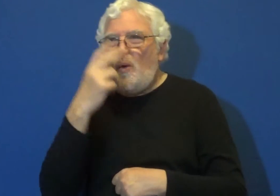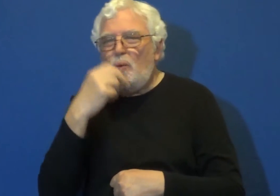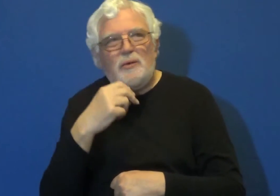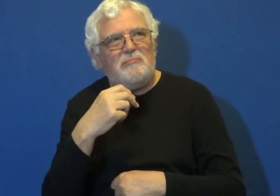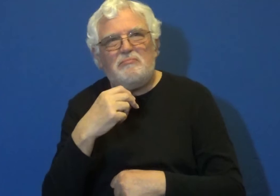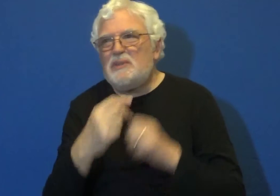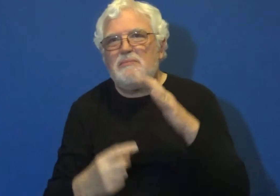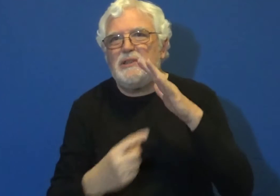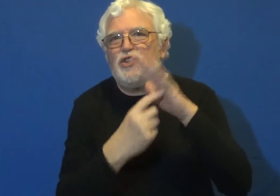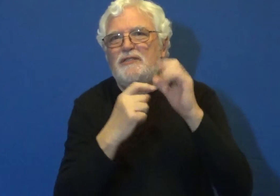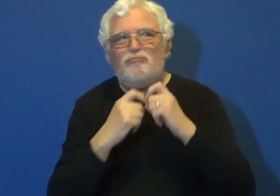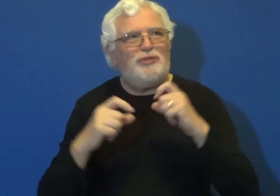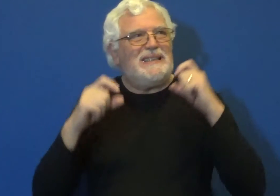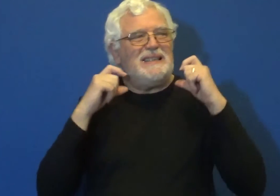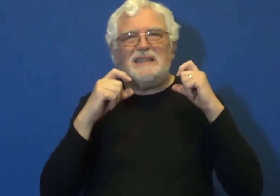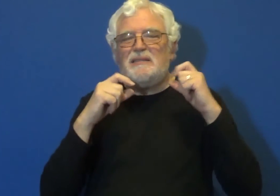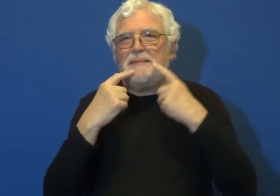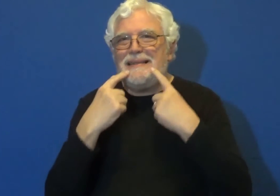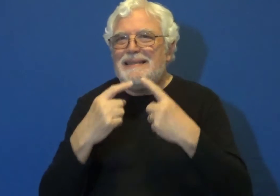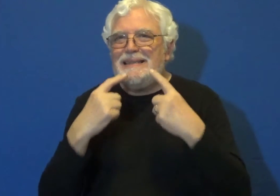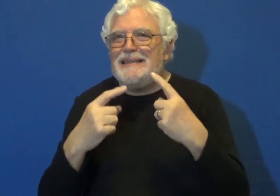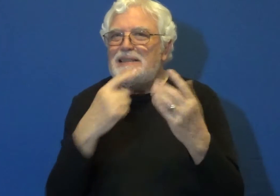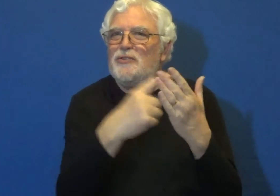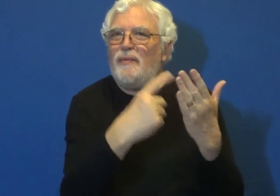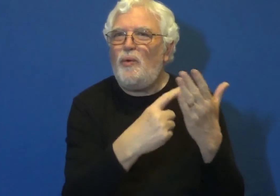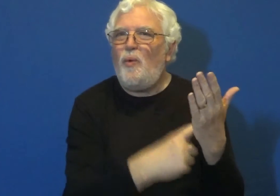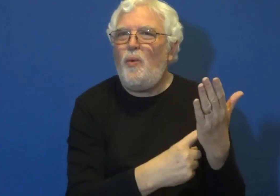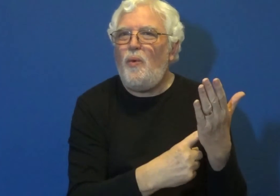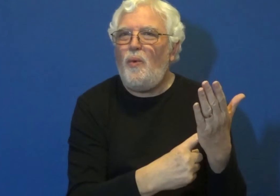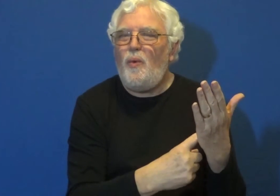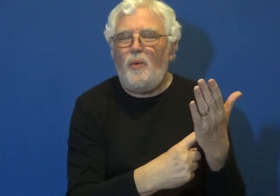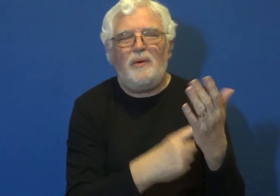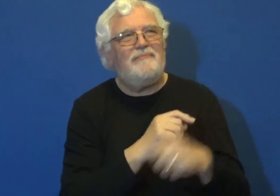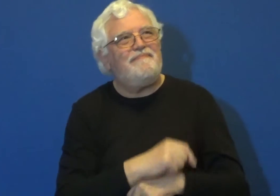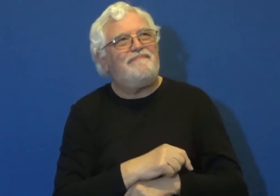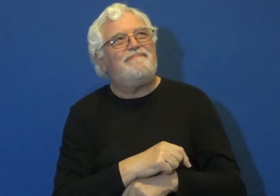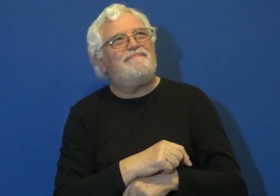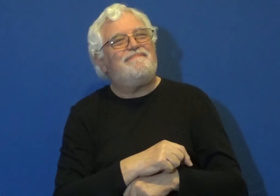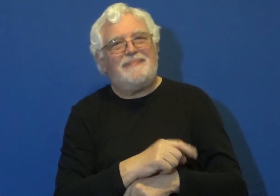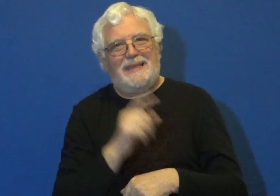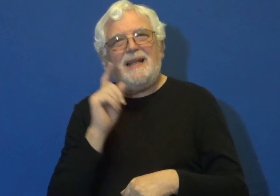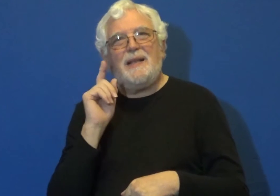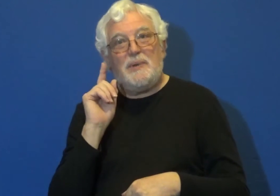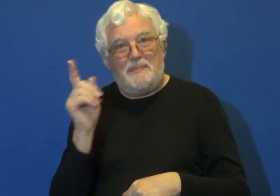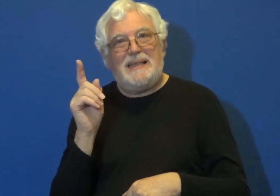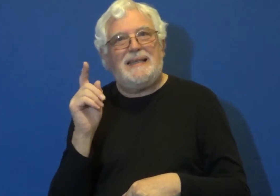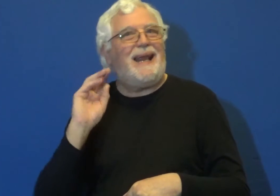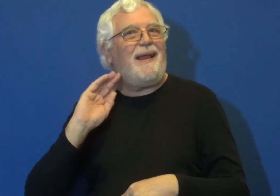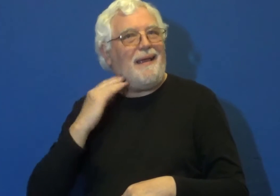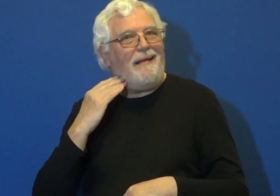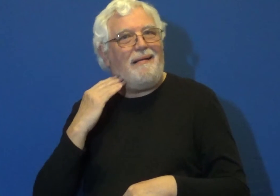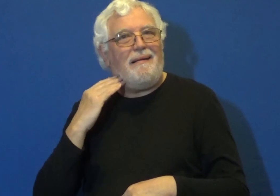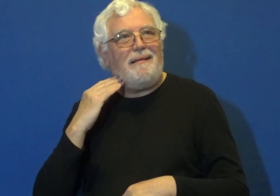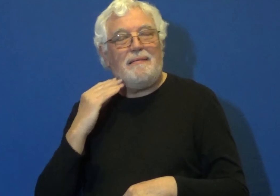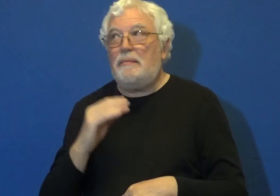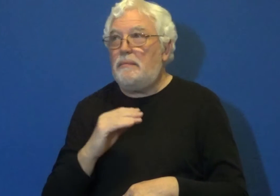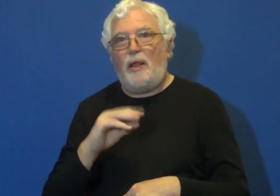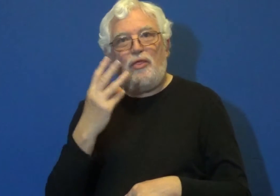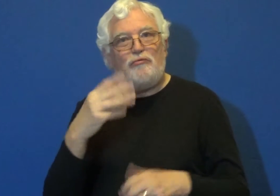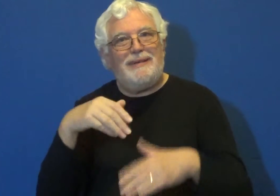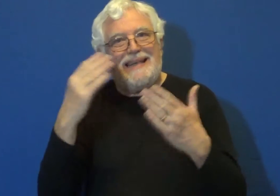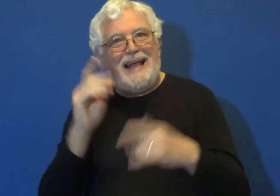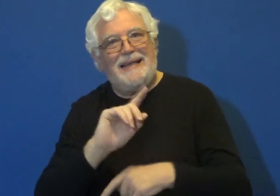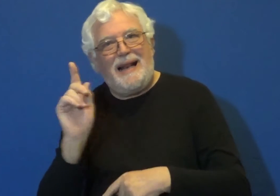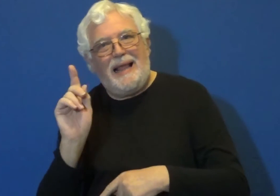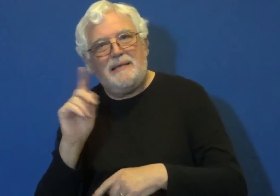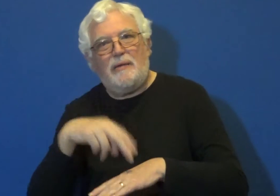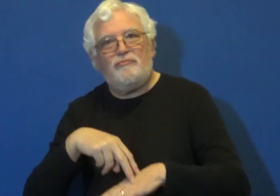chief priests and teachers of the law. He must be killed and after three days rise again."